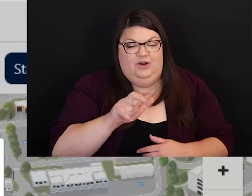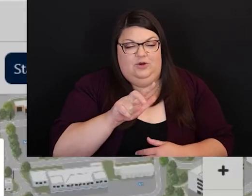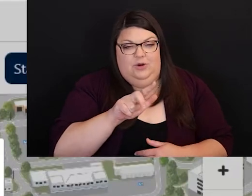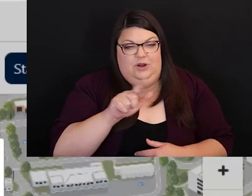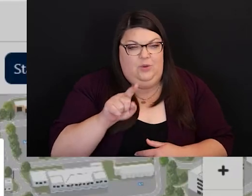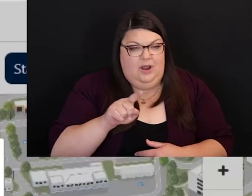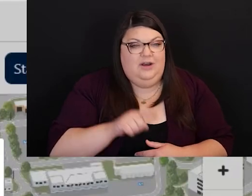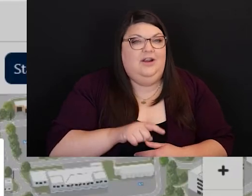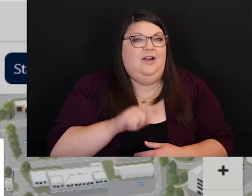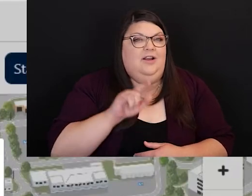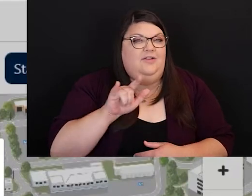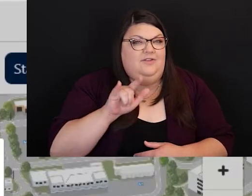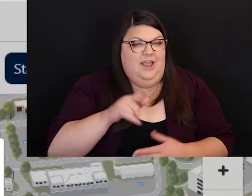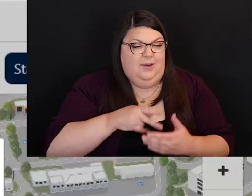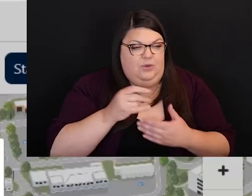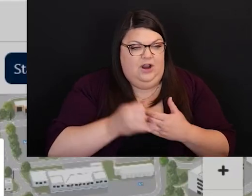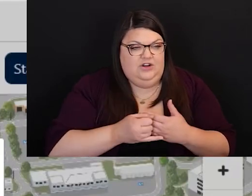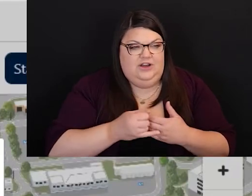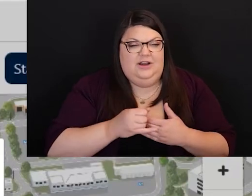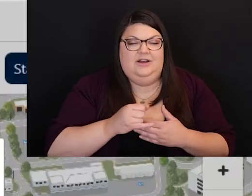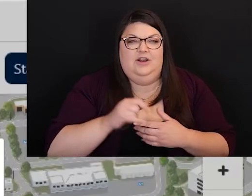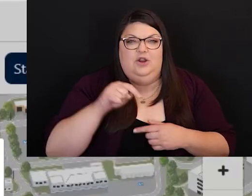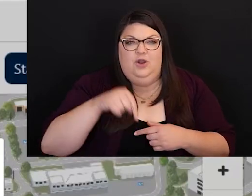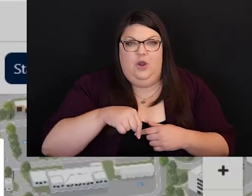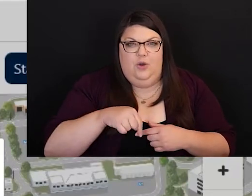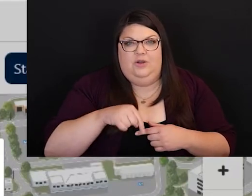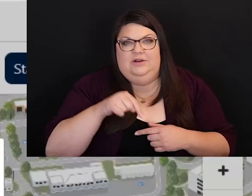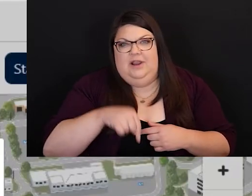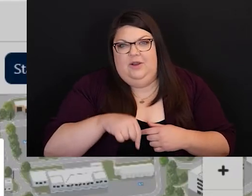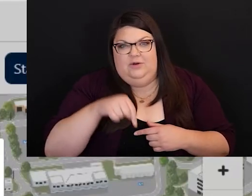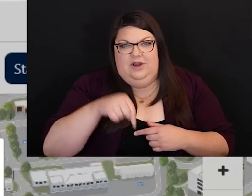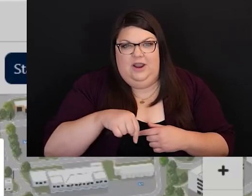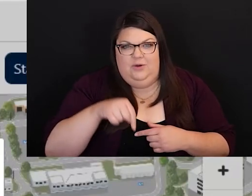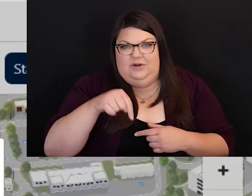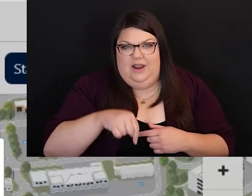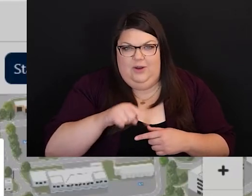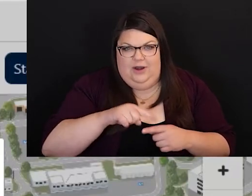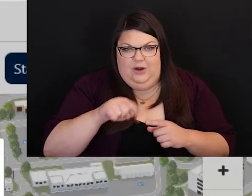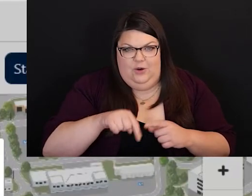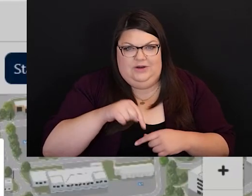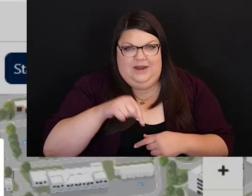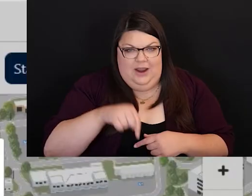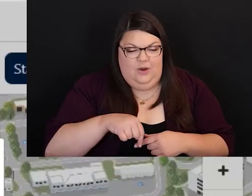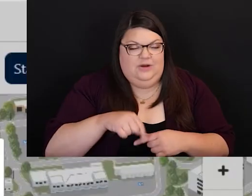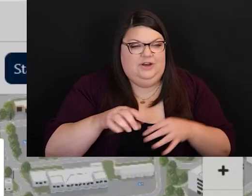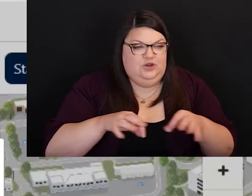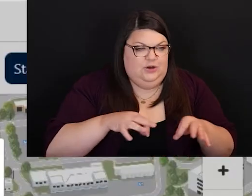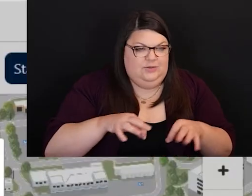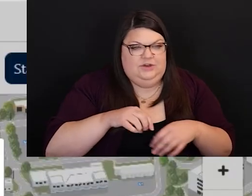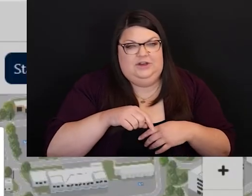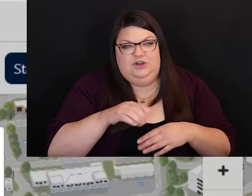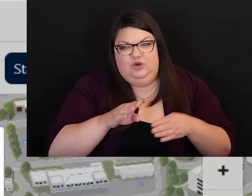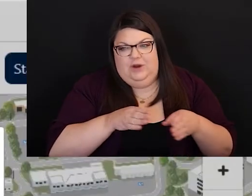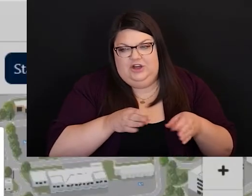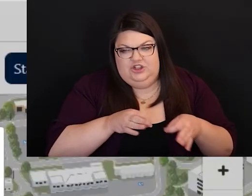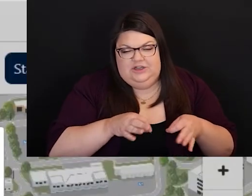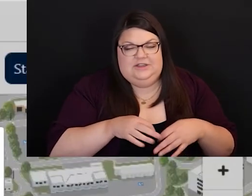Center. Enter. Toolbar. Go button. Down arrow. Listen button. Down arrow. Description butt- Down arrow. Directions button. Enter.